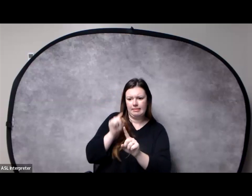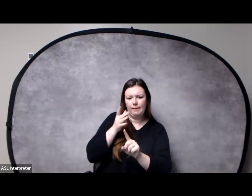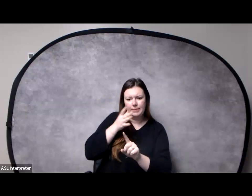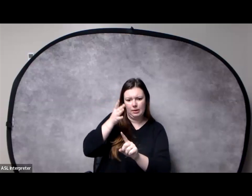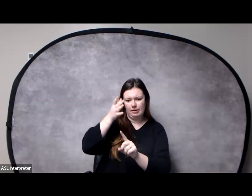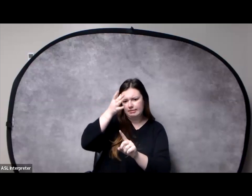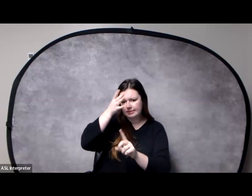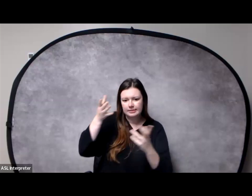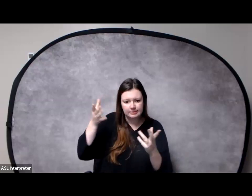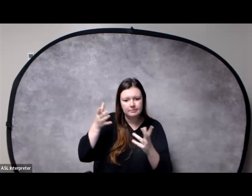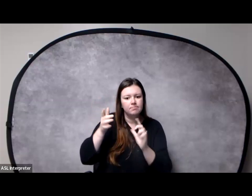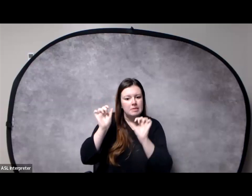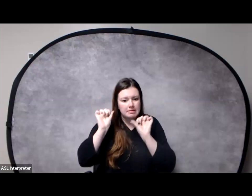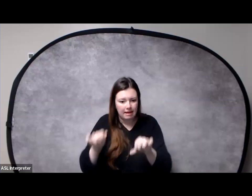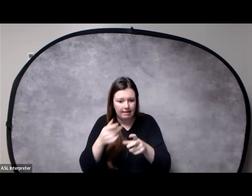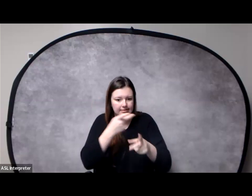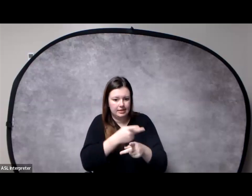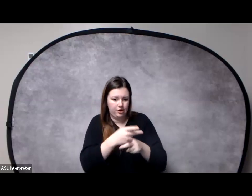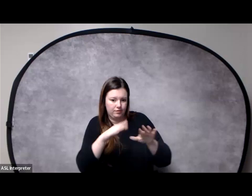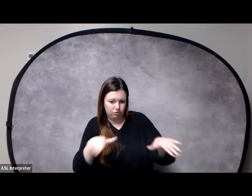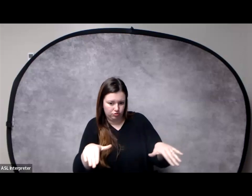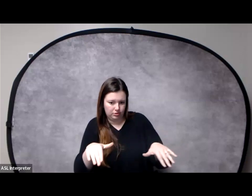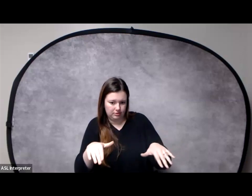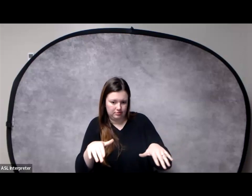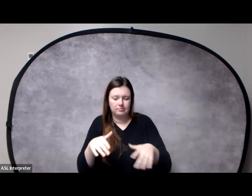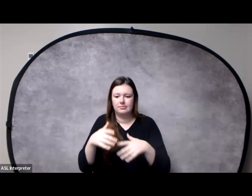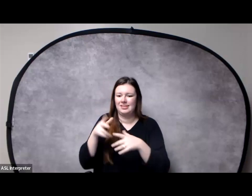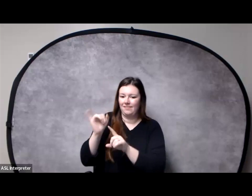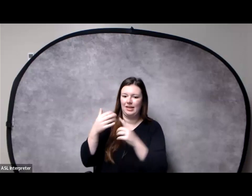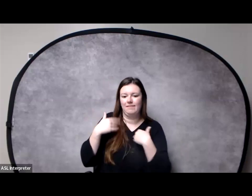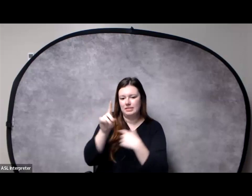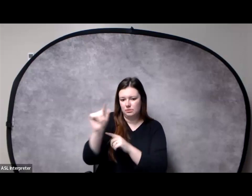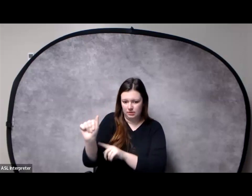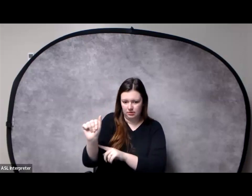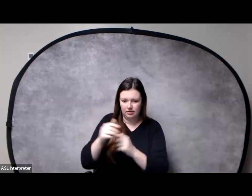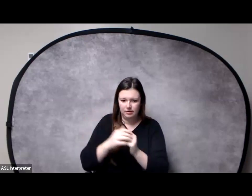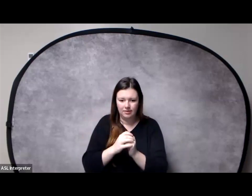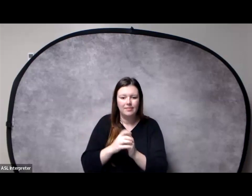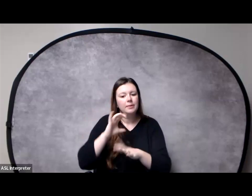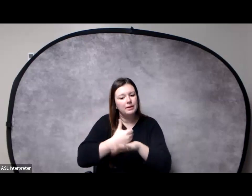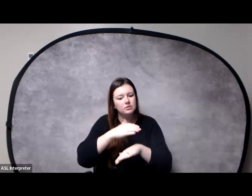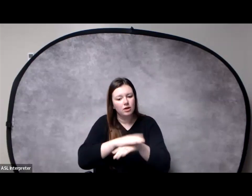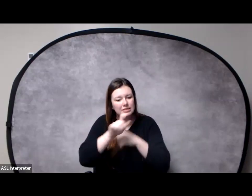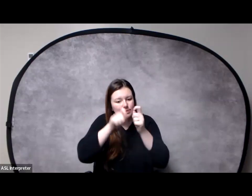to assess specific areas of disability related needs and not merely based on, for example,